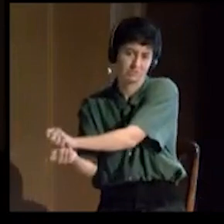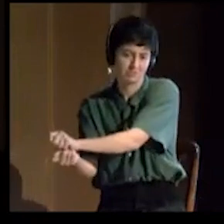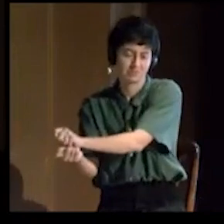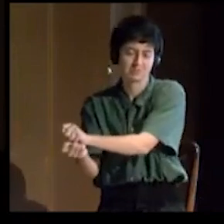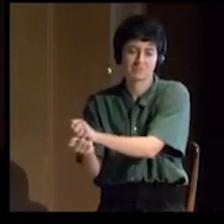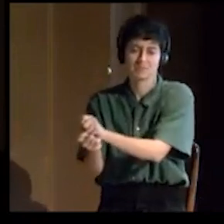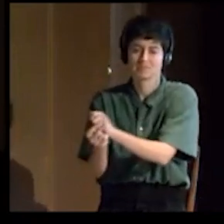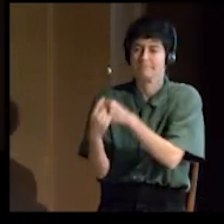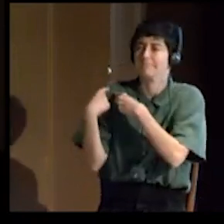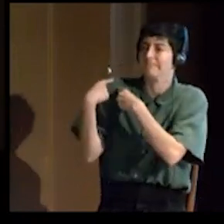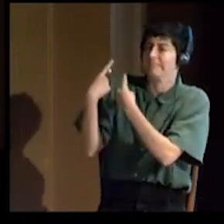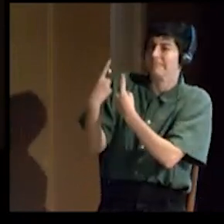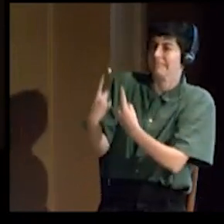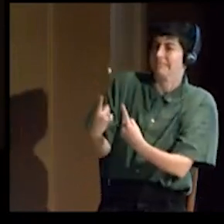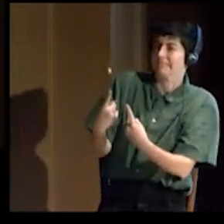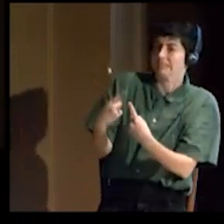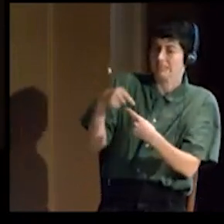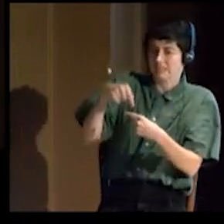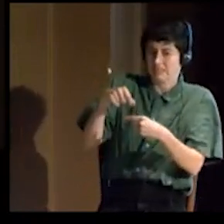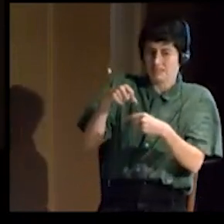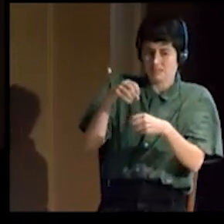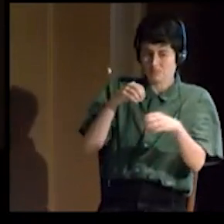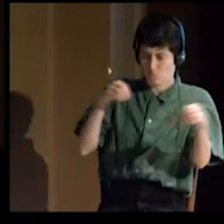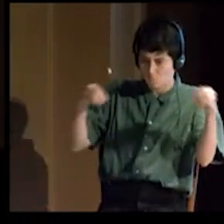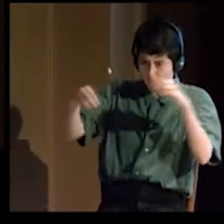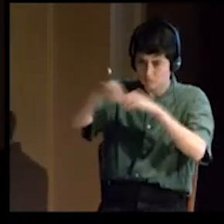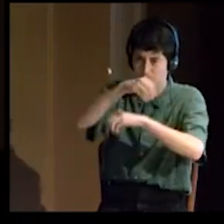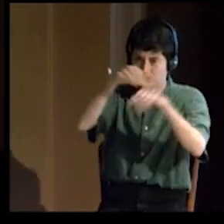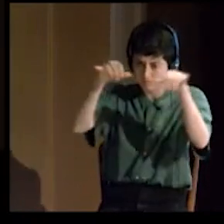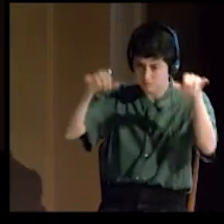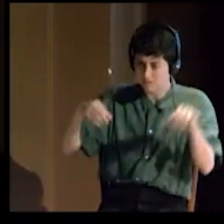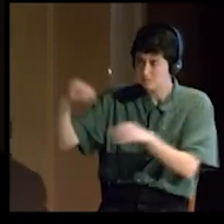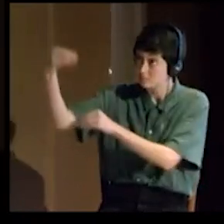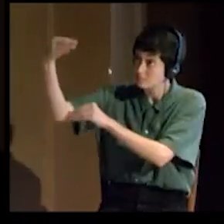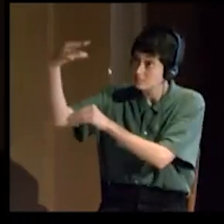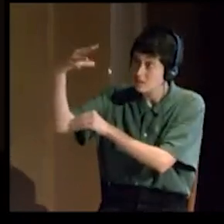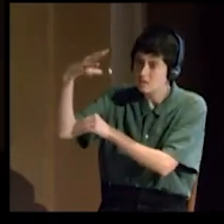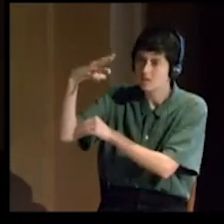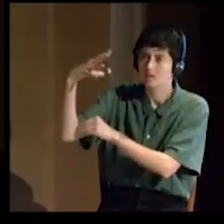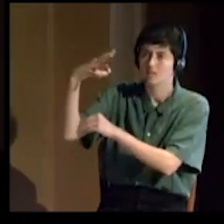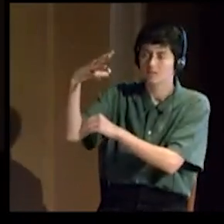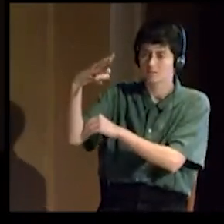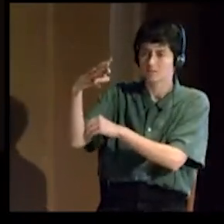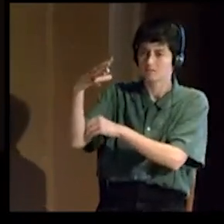and the planetary objects orbited around it have been in a state of perpetual change.